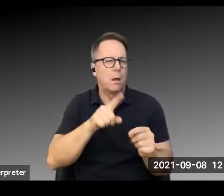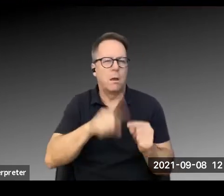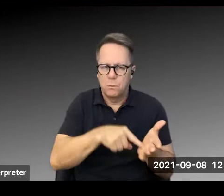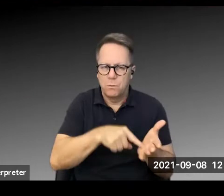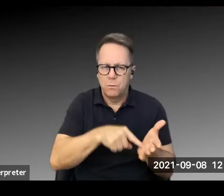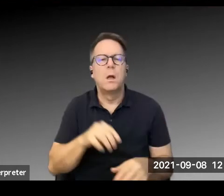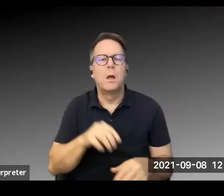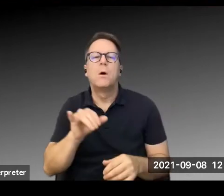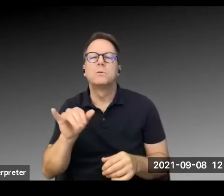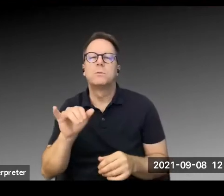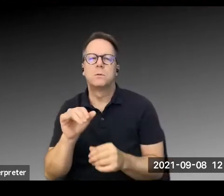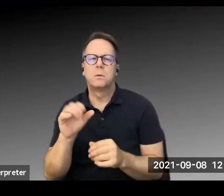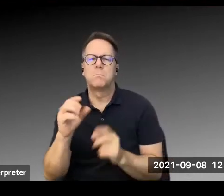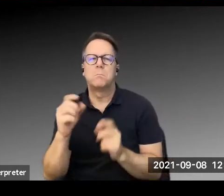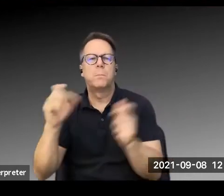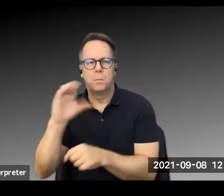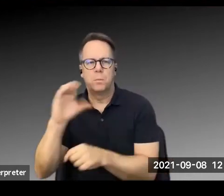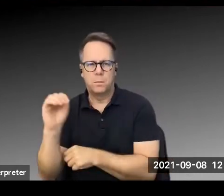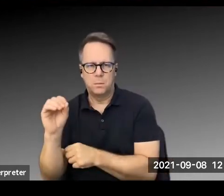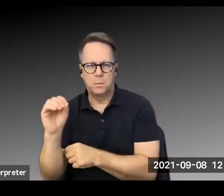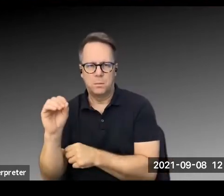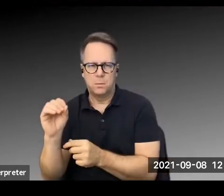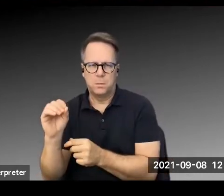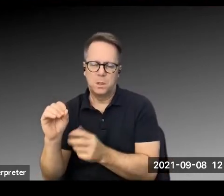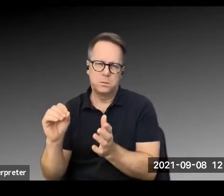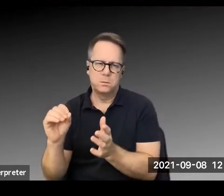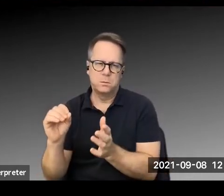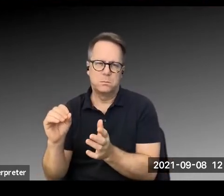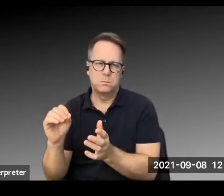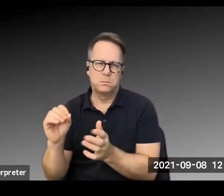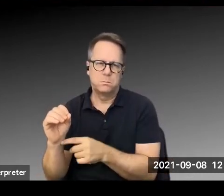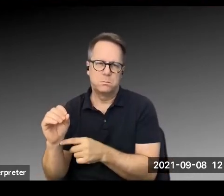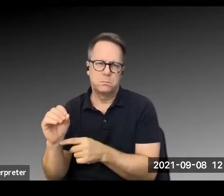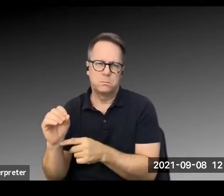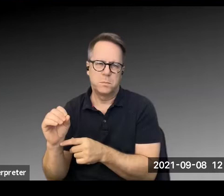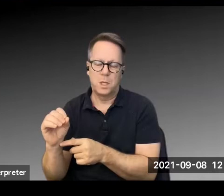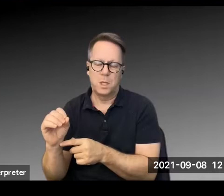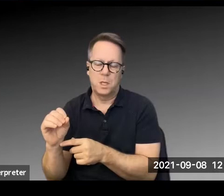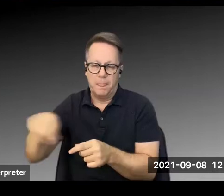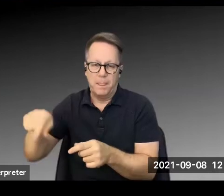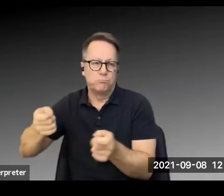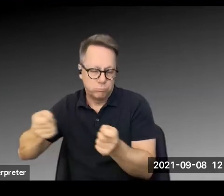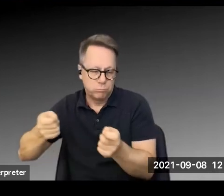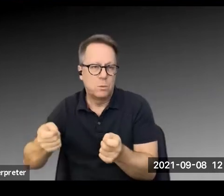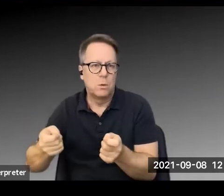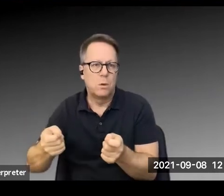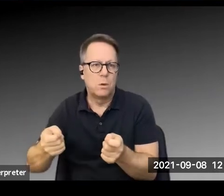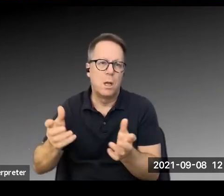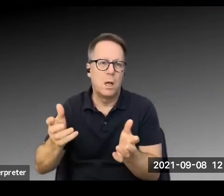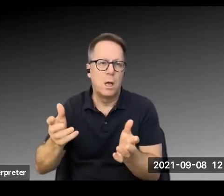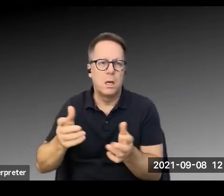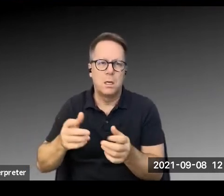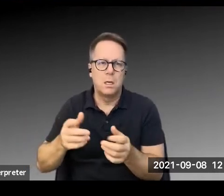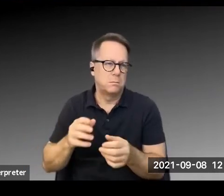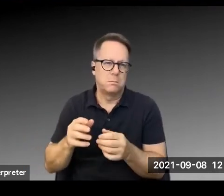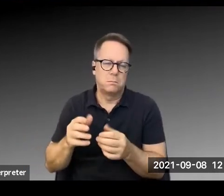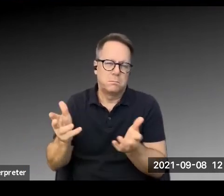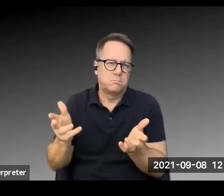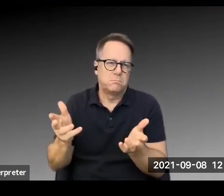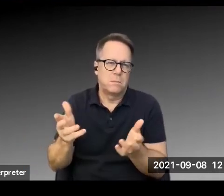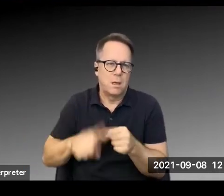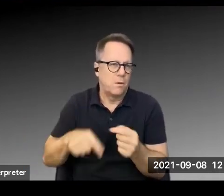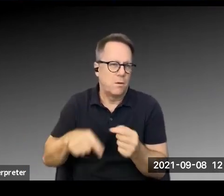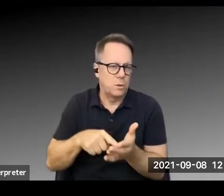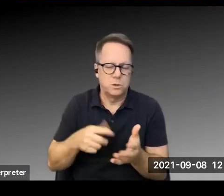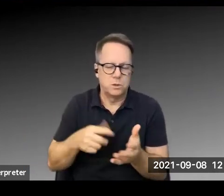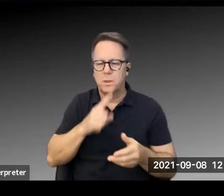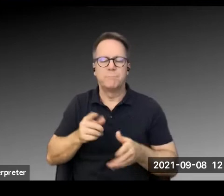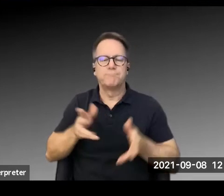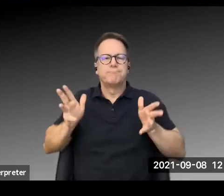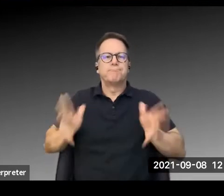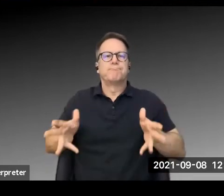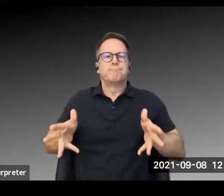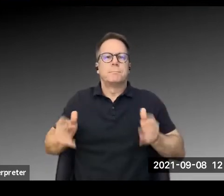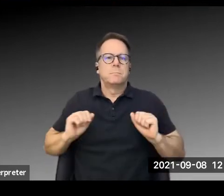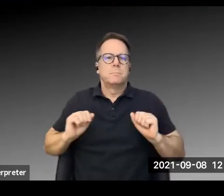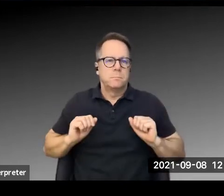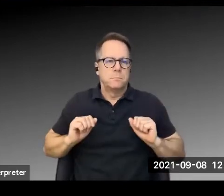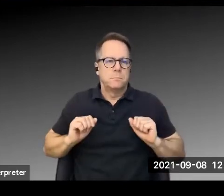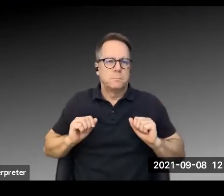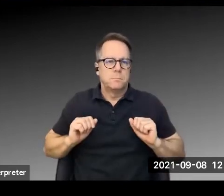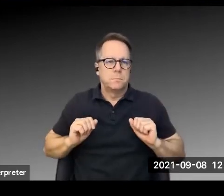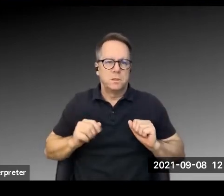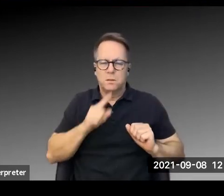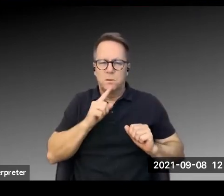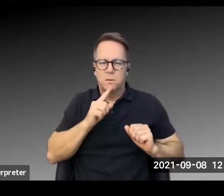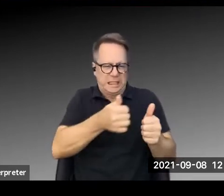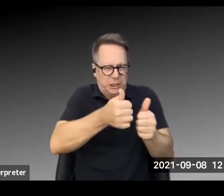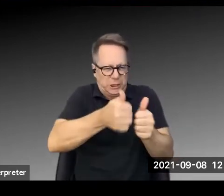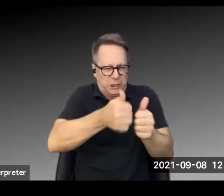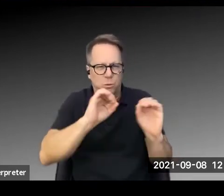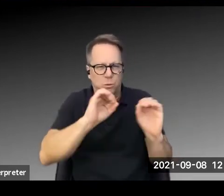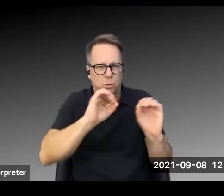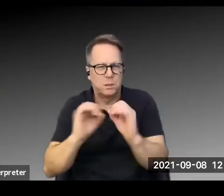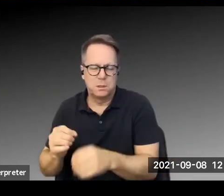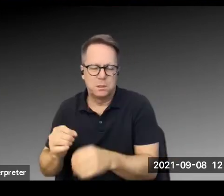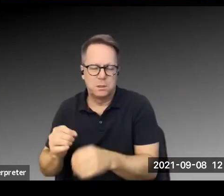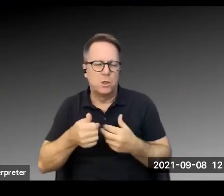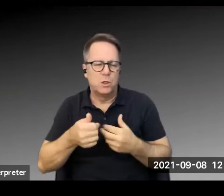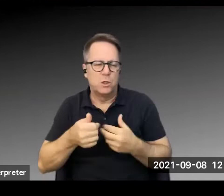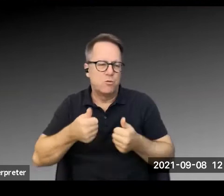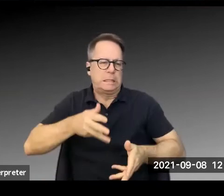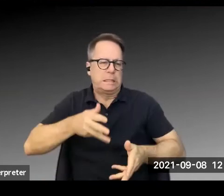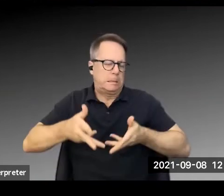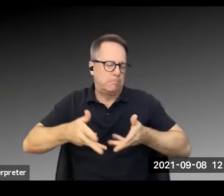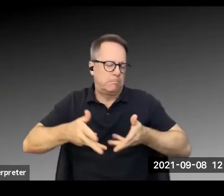The seats of software like large firms control when their enterprise clients have large tech companies like mine. So they're left to their own devices, and certainly every one of these organizations, was making do when we met them in putting together